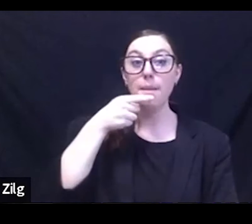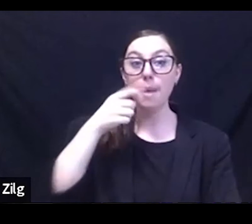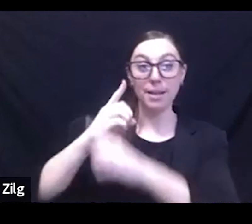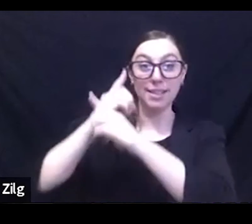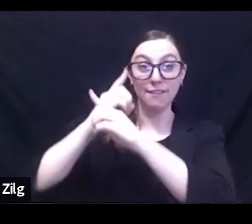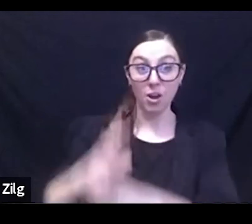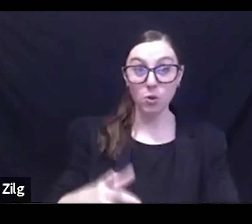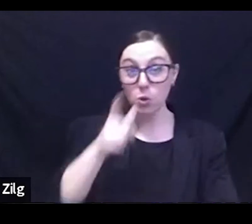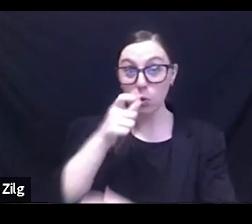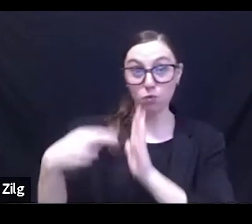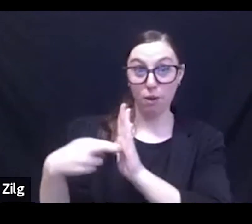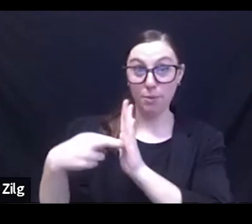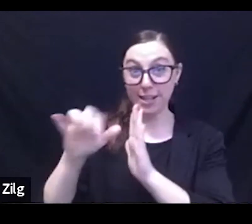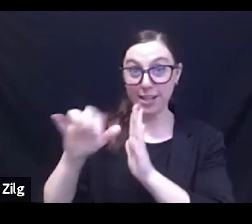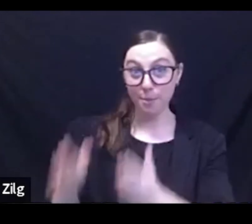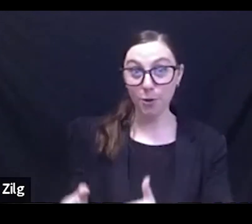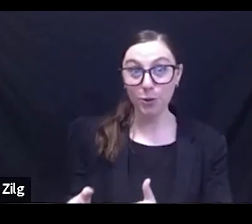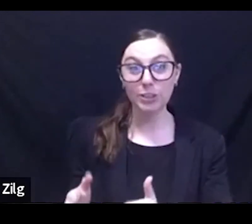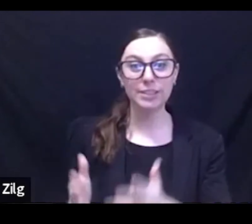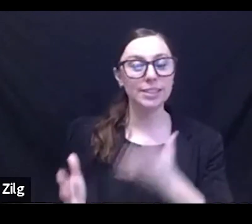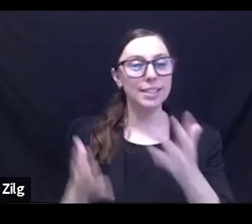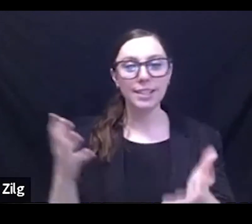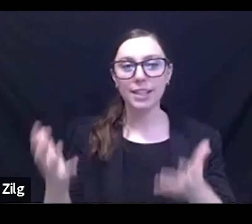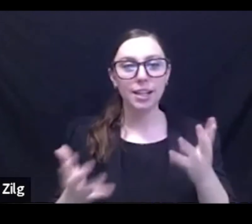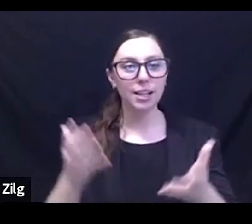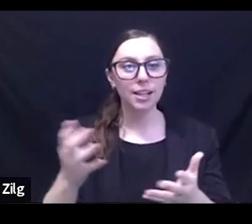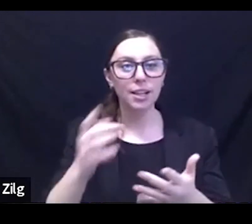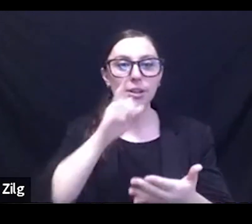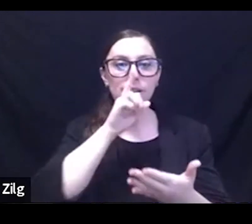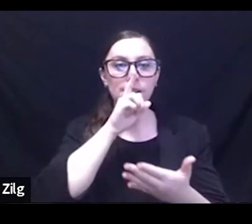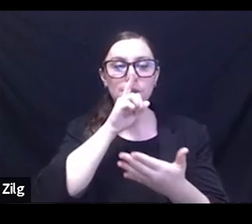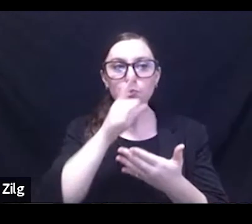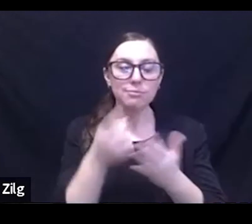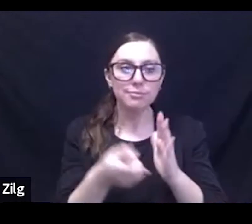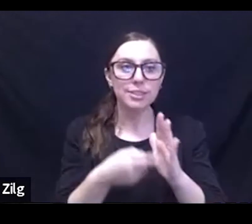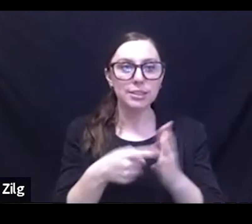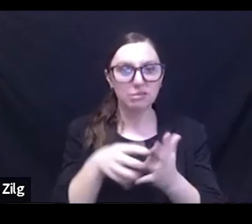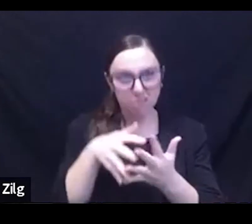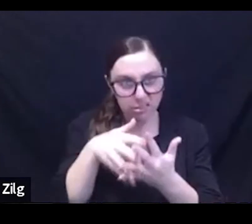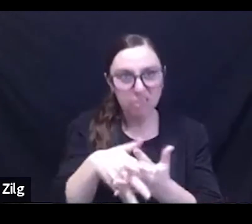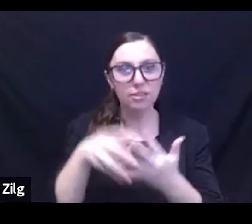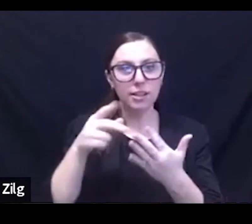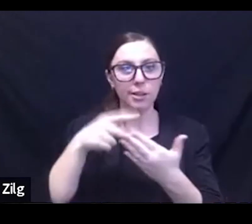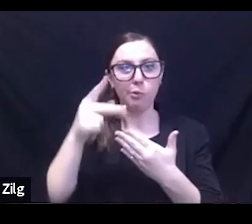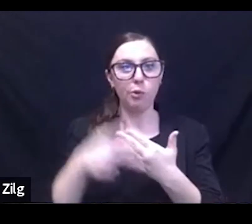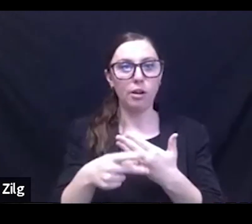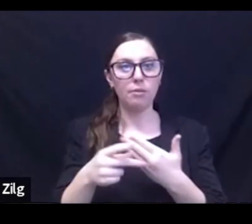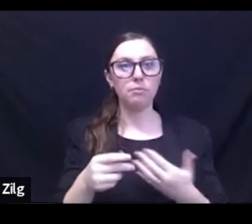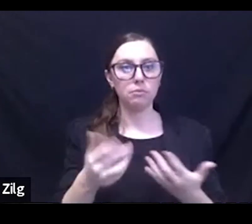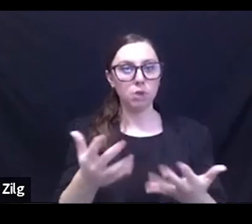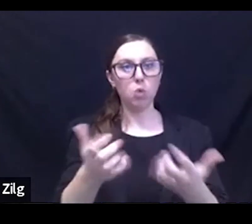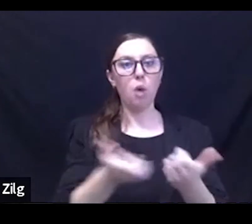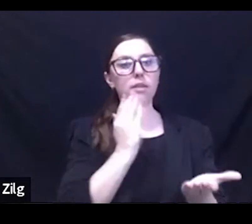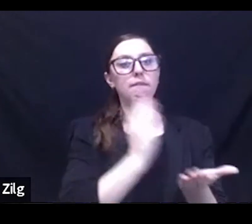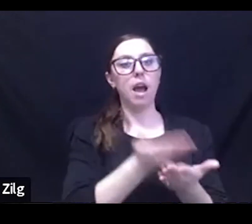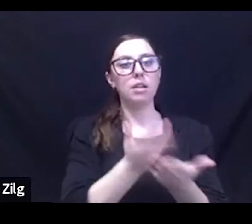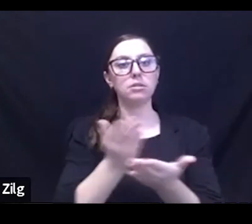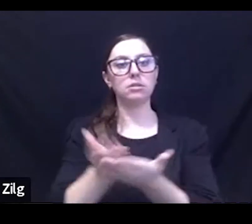of that person is sometimes